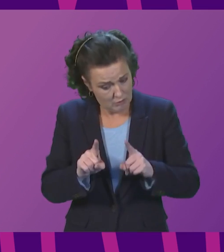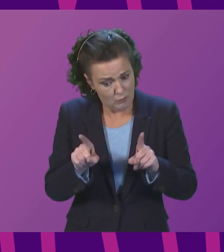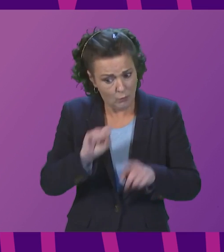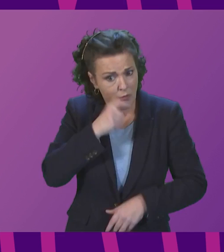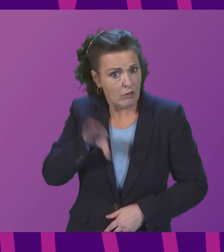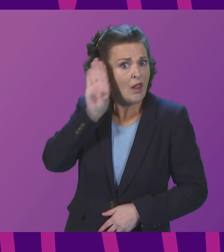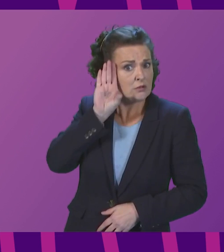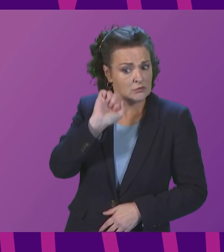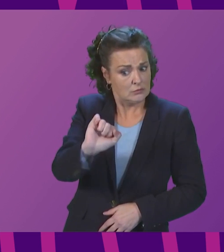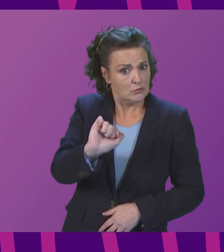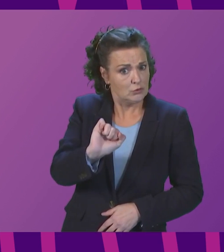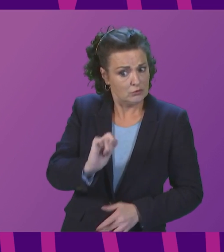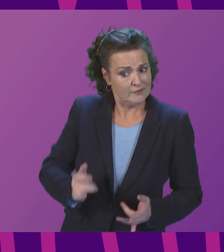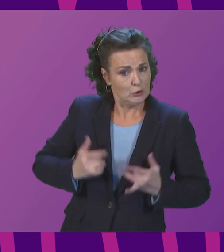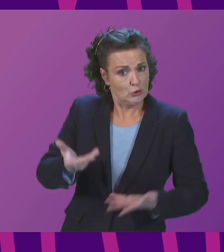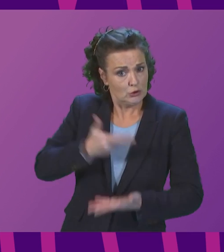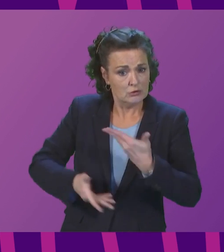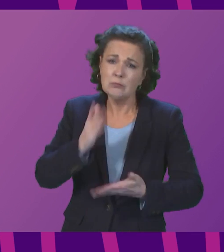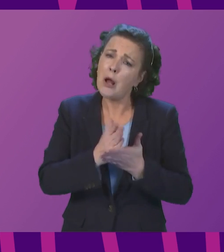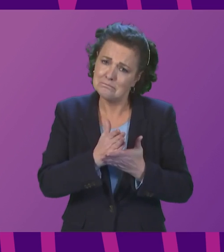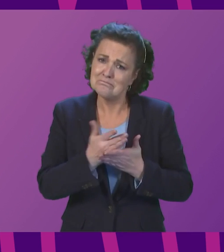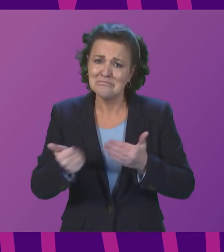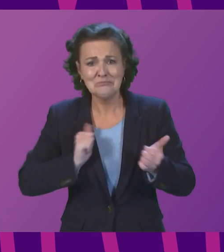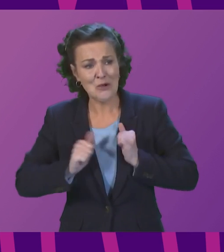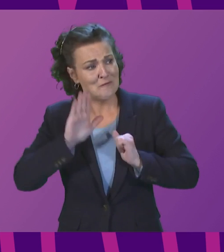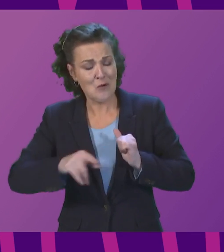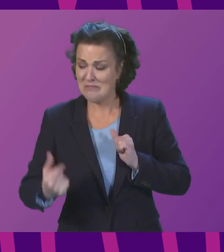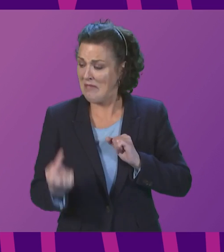in that communication, but I am really proud of the fact that, since last August, all councils